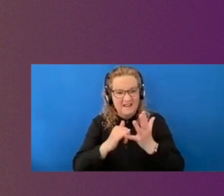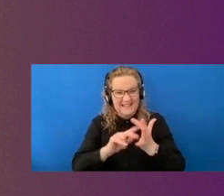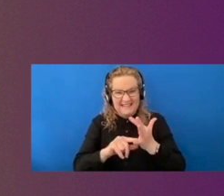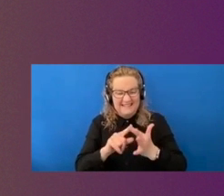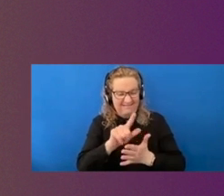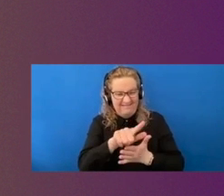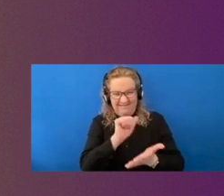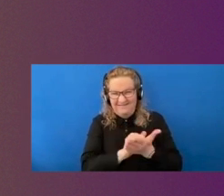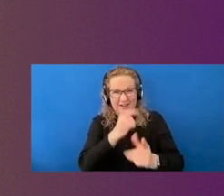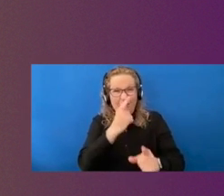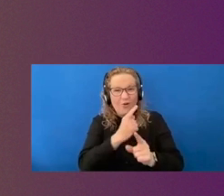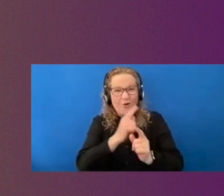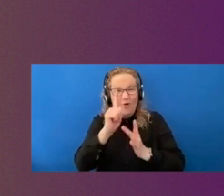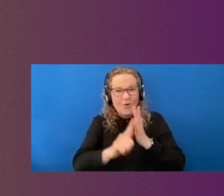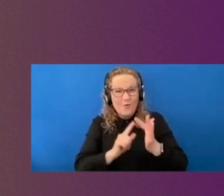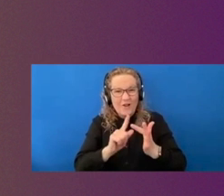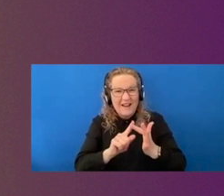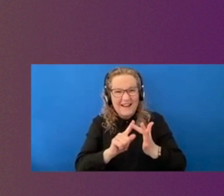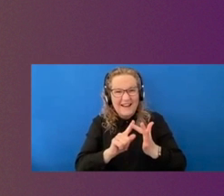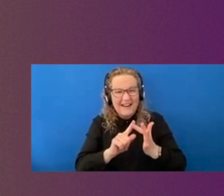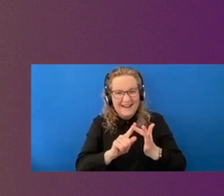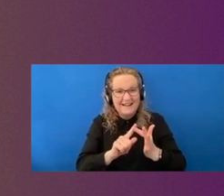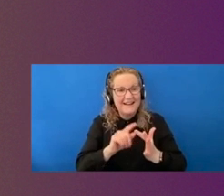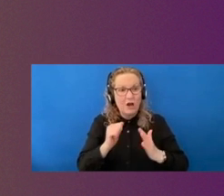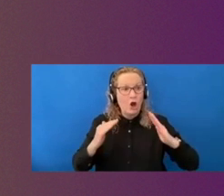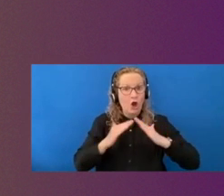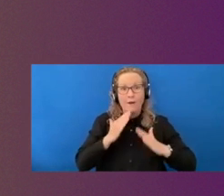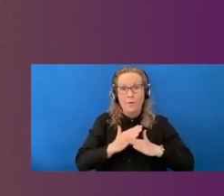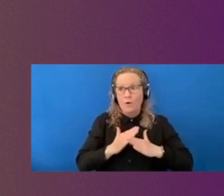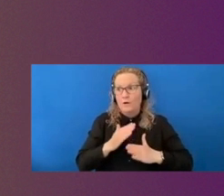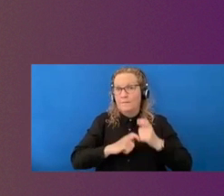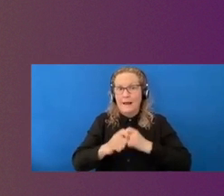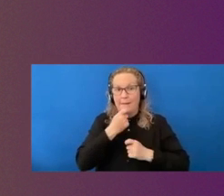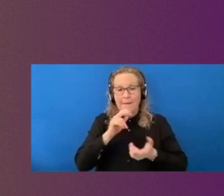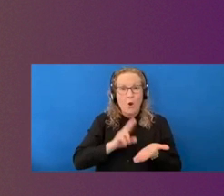normalised remote work and and like you're saying it's it's brought about a massive change in terms